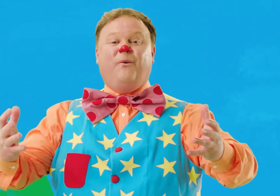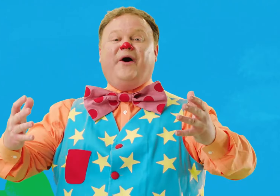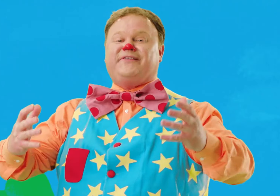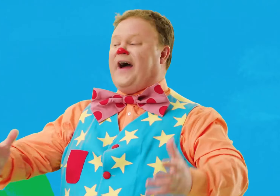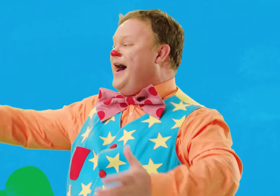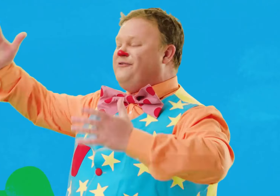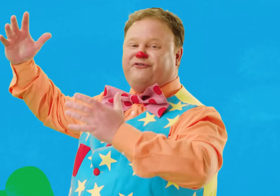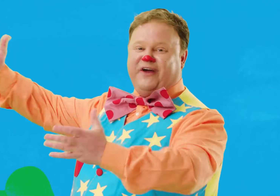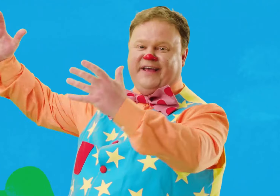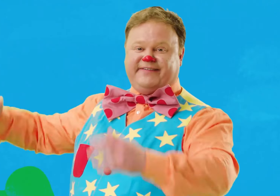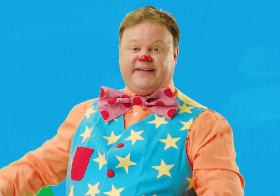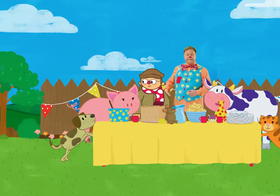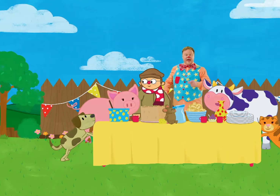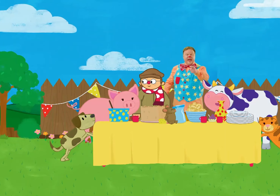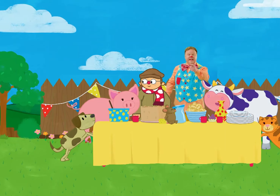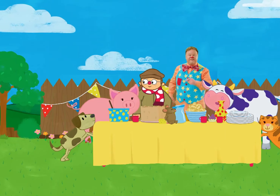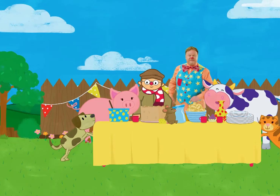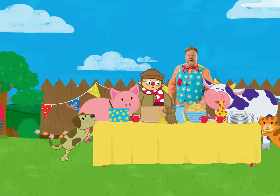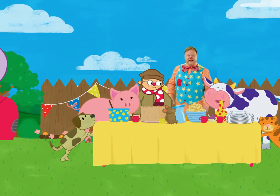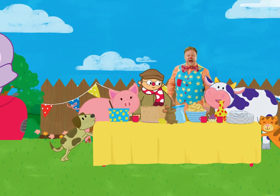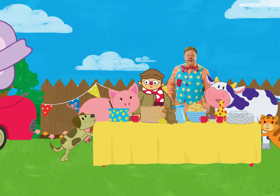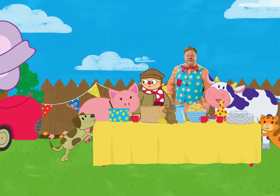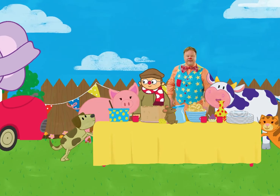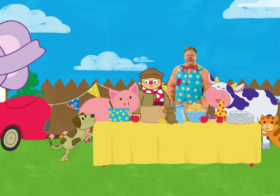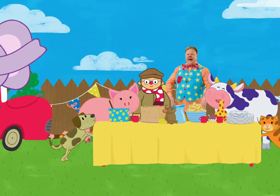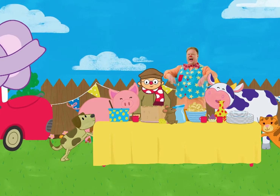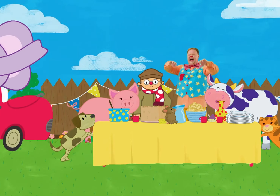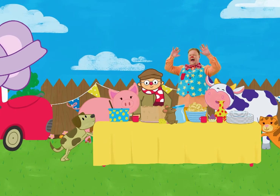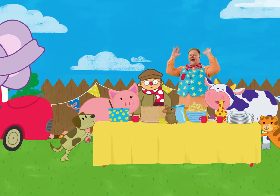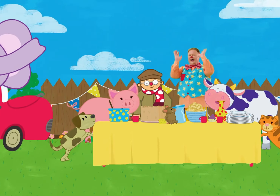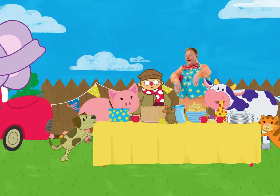what a feast enough to feed an elephant